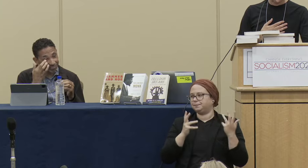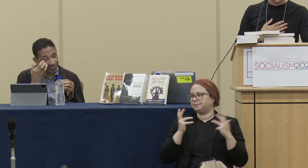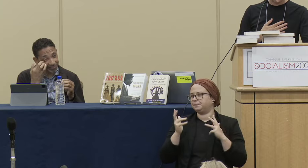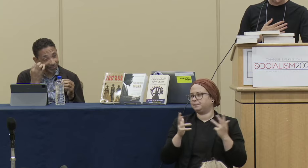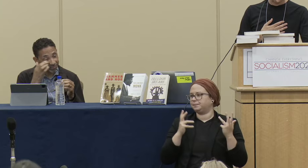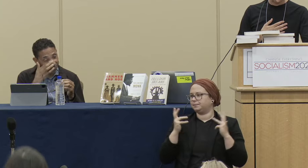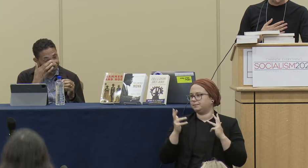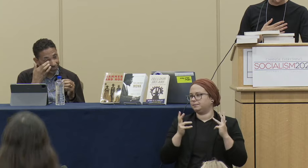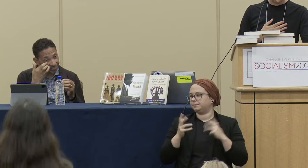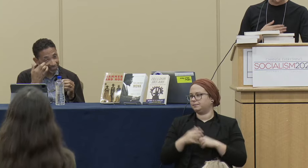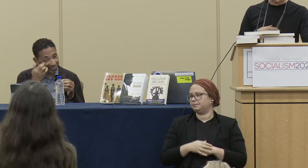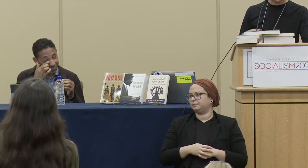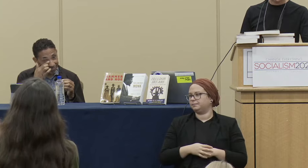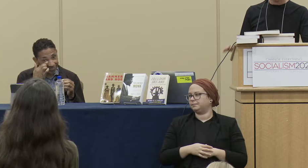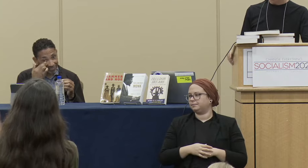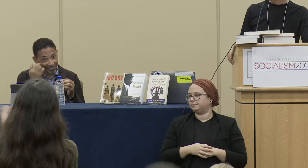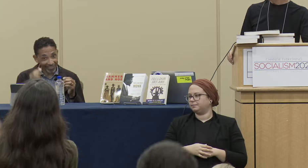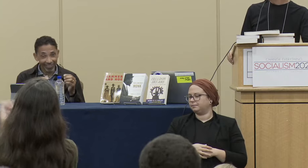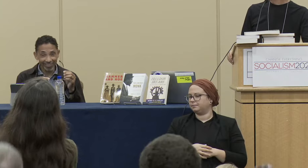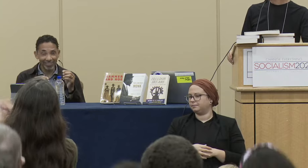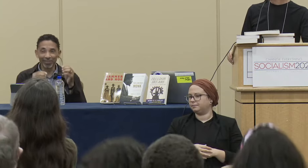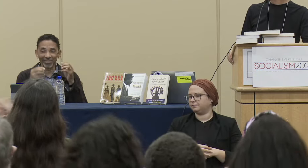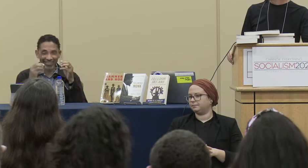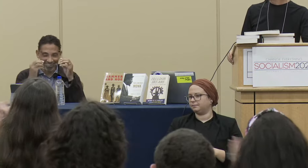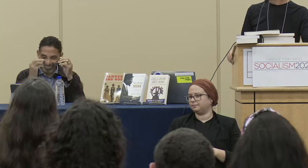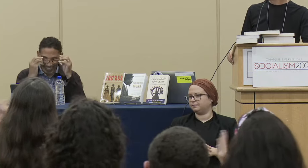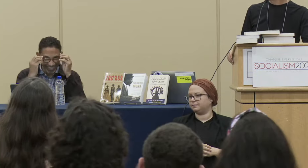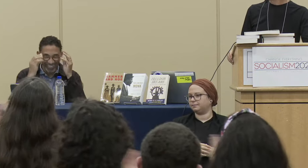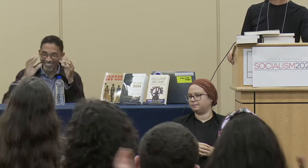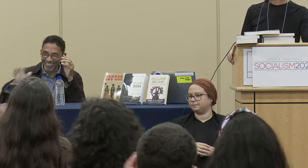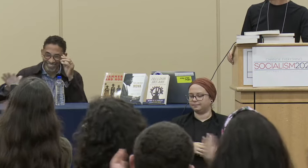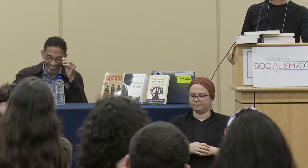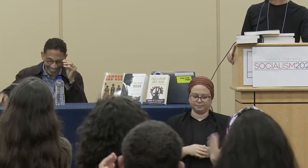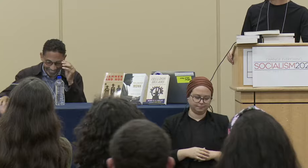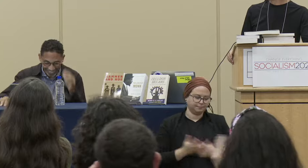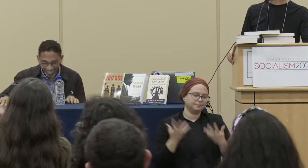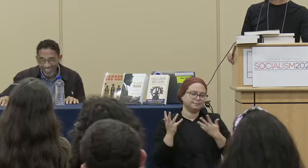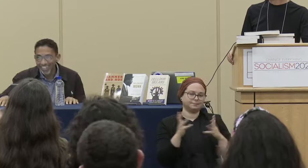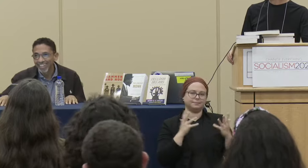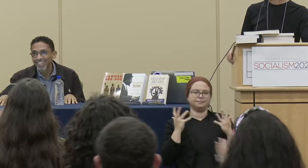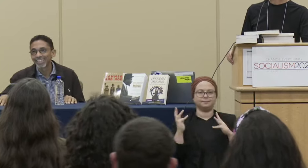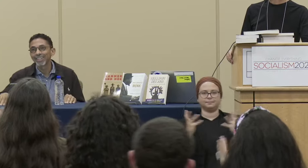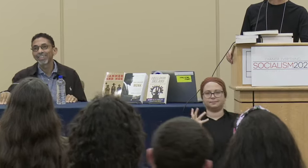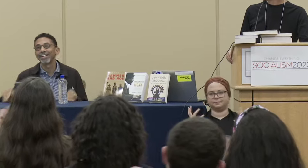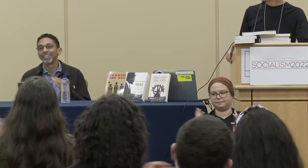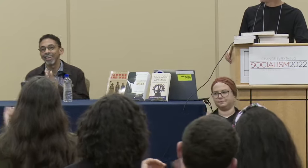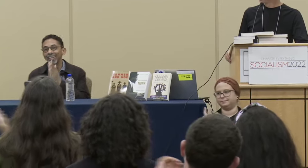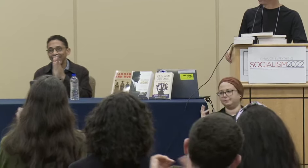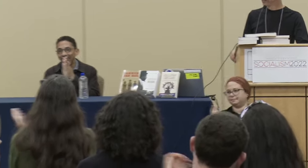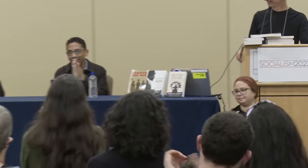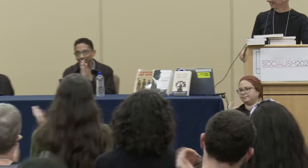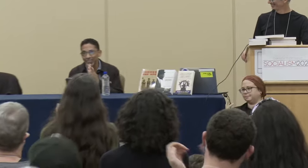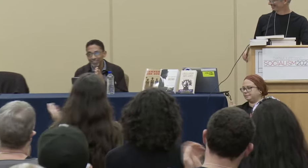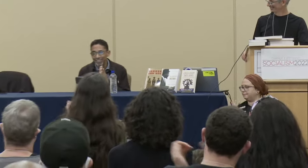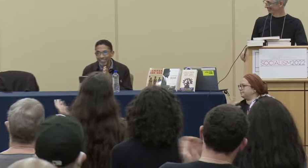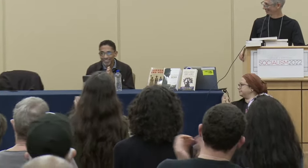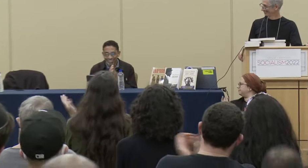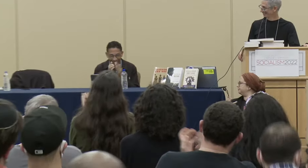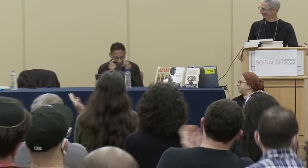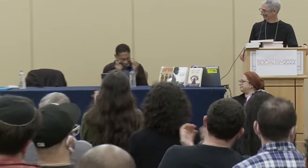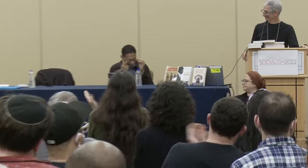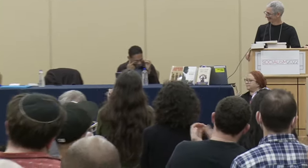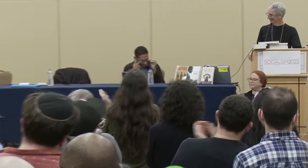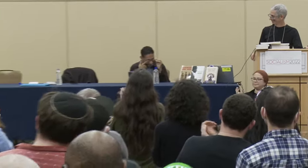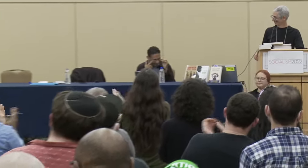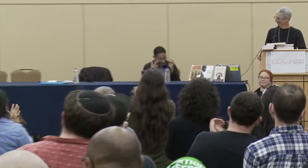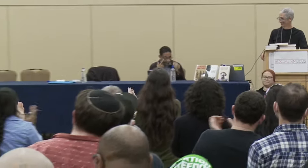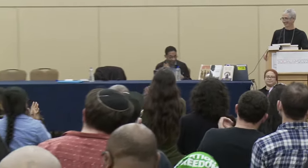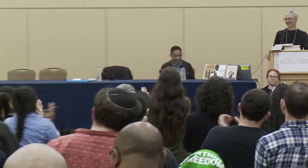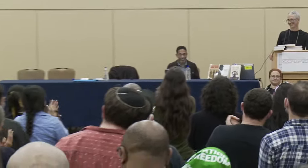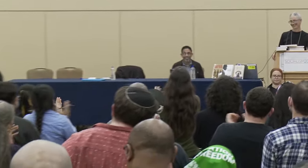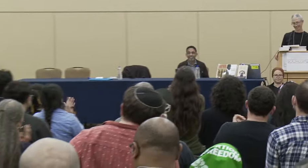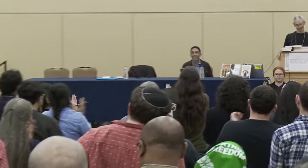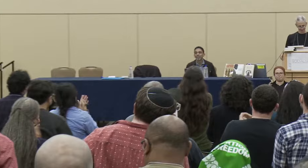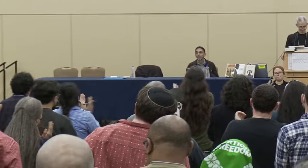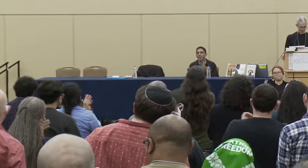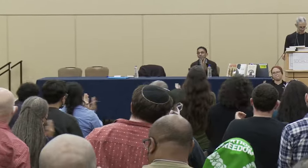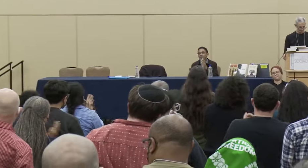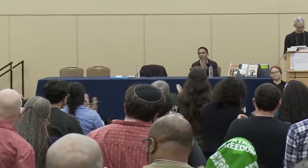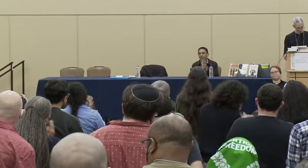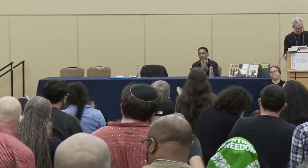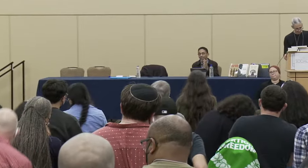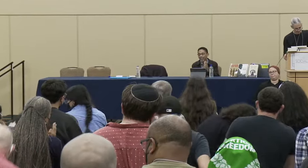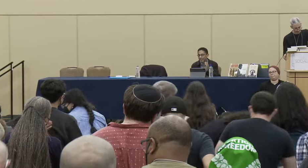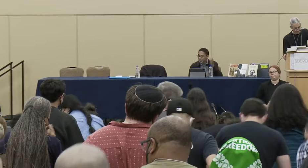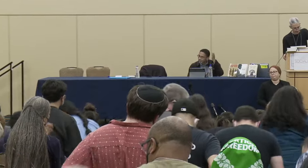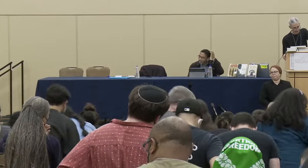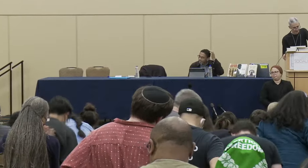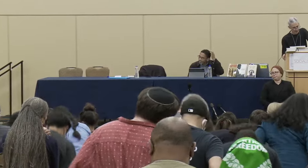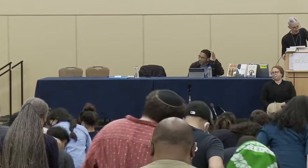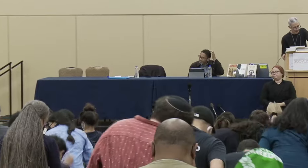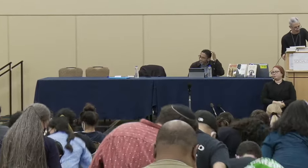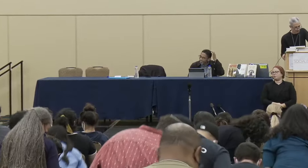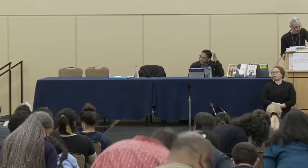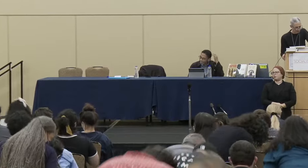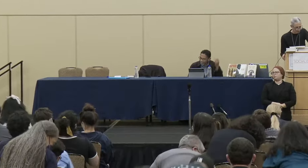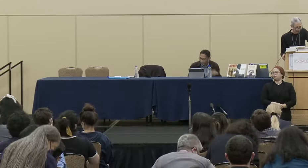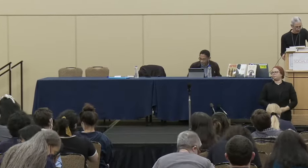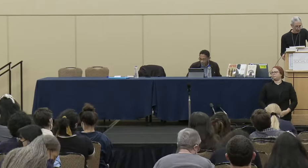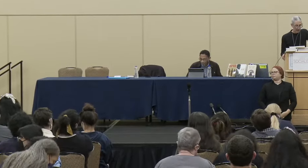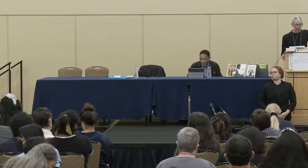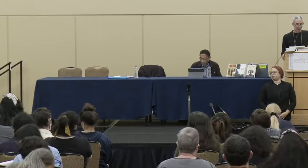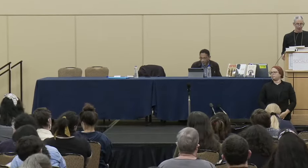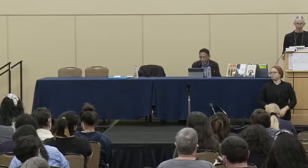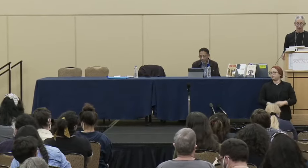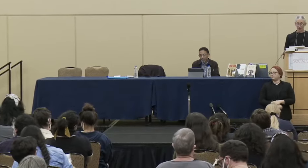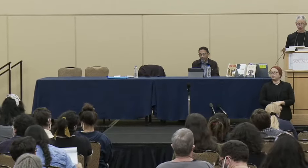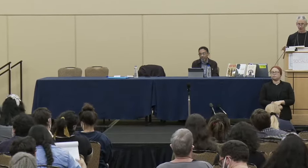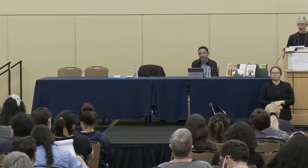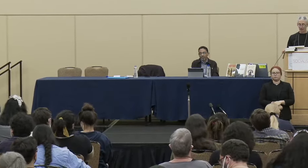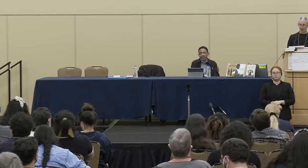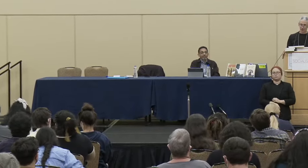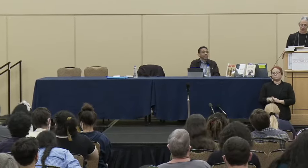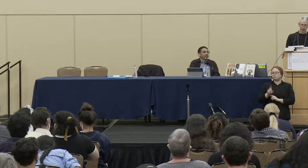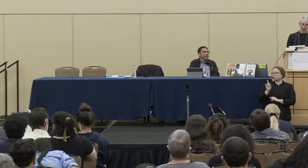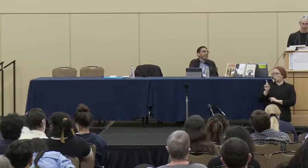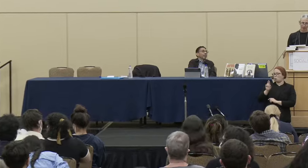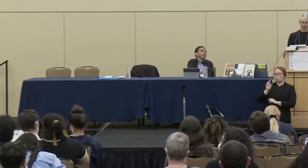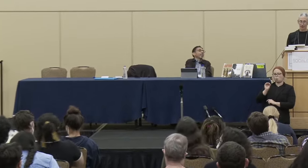Appreciate you for that